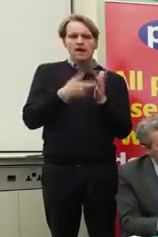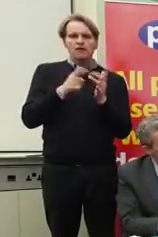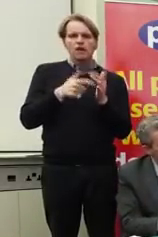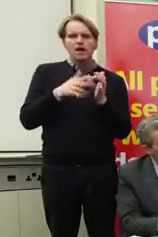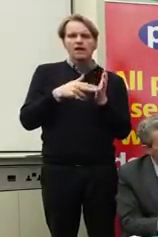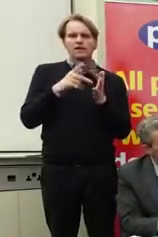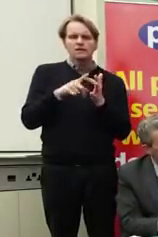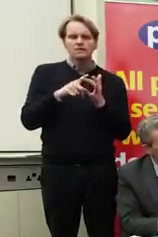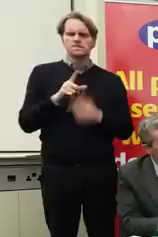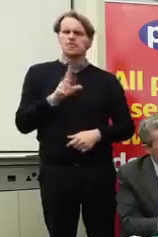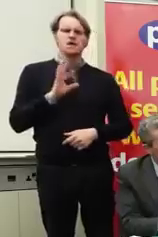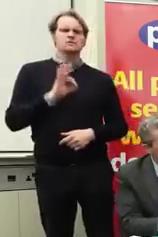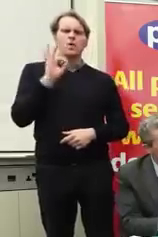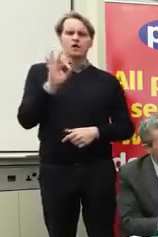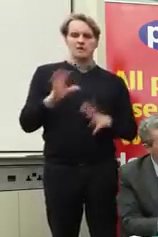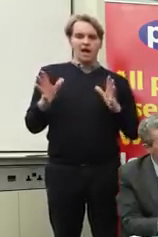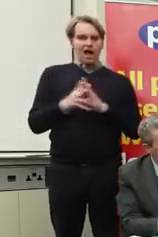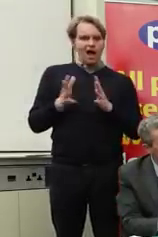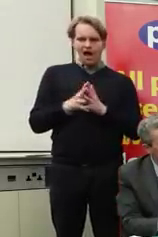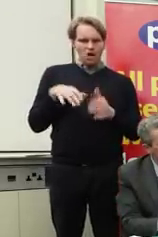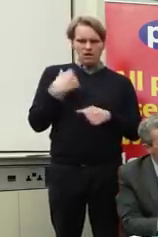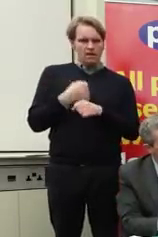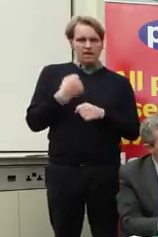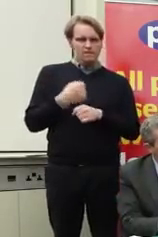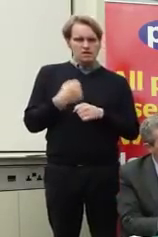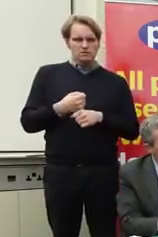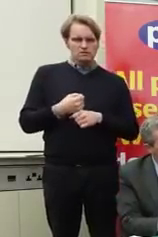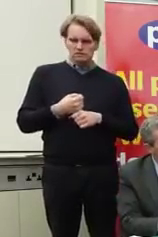find money for building and property deals like the HMRC regional centres